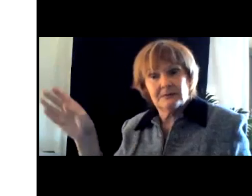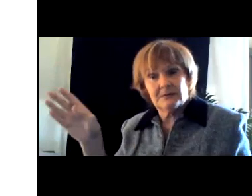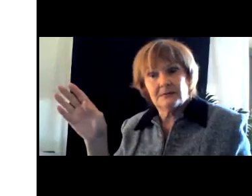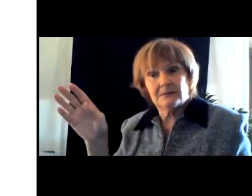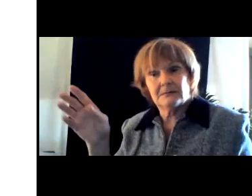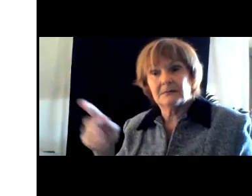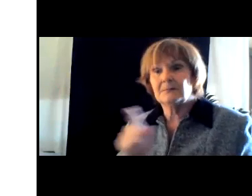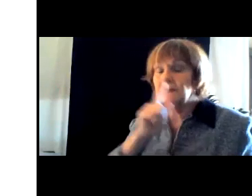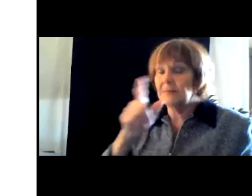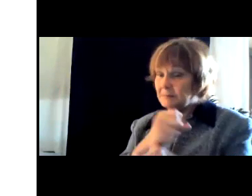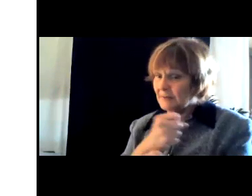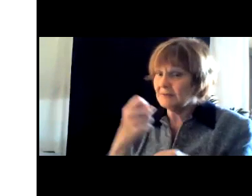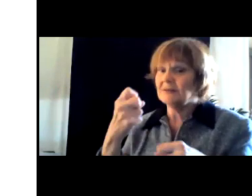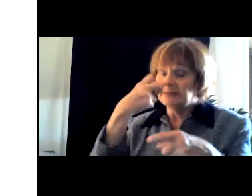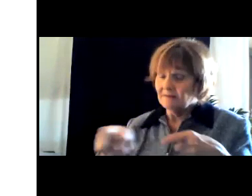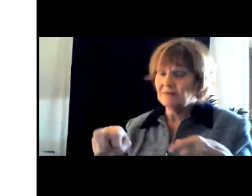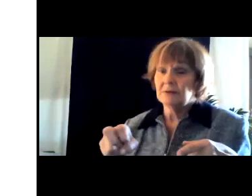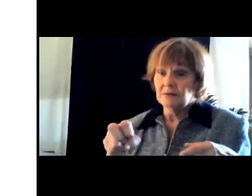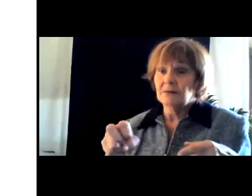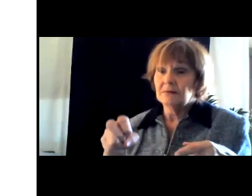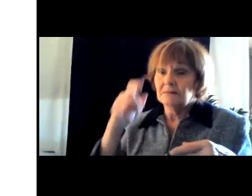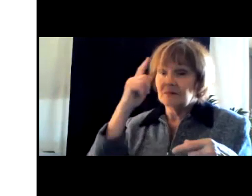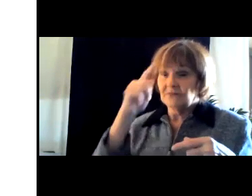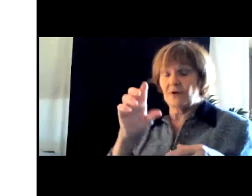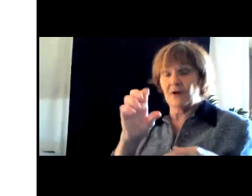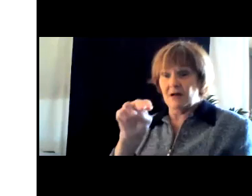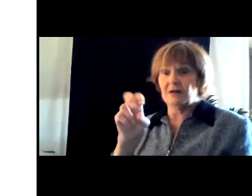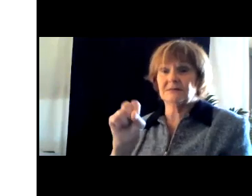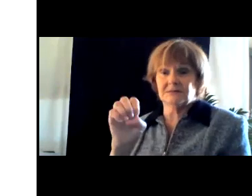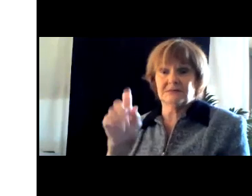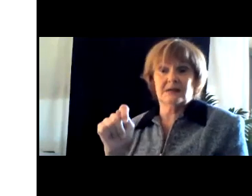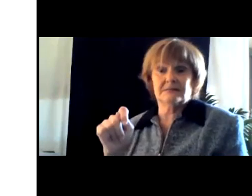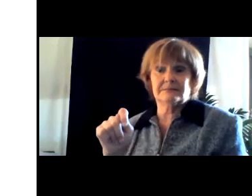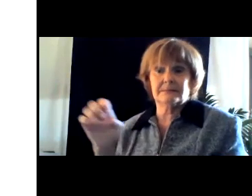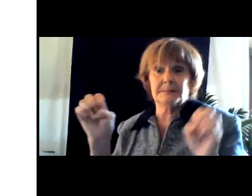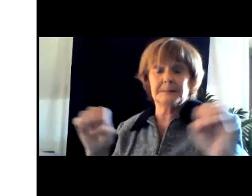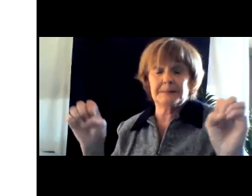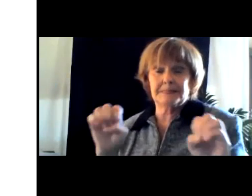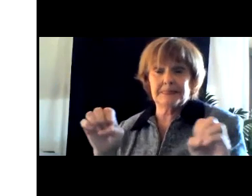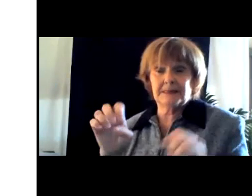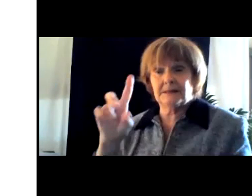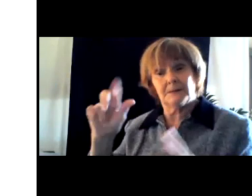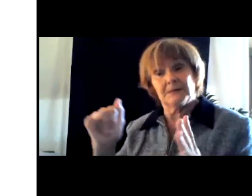to deal with sudden onset emergencies. Disability rights equips us with the legal frameworks